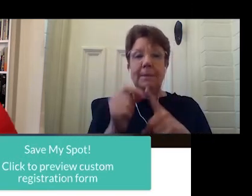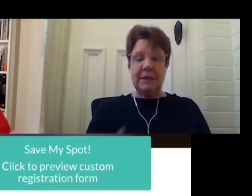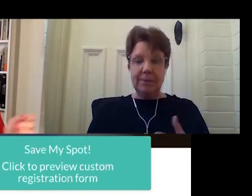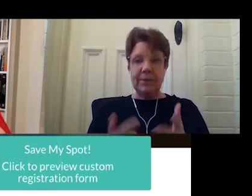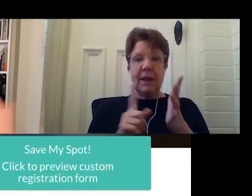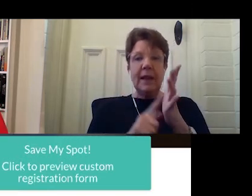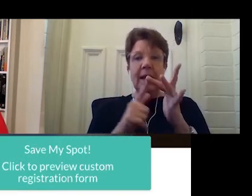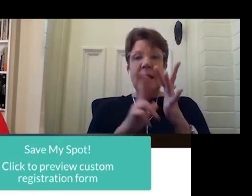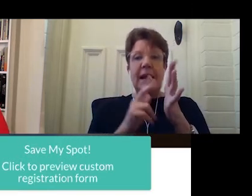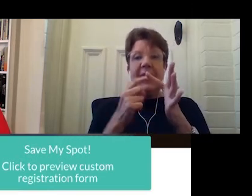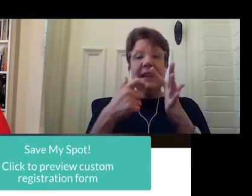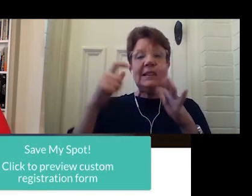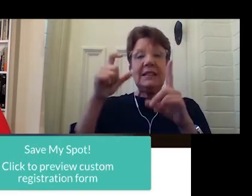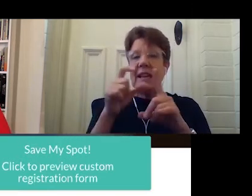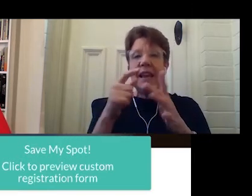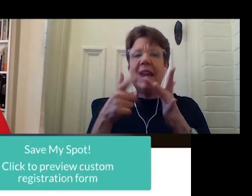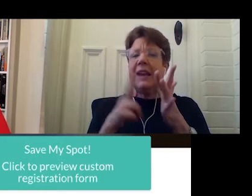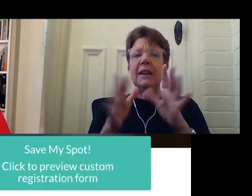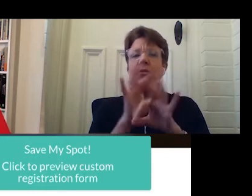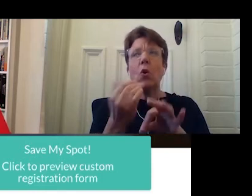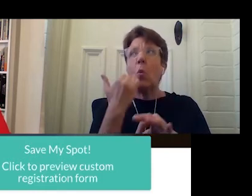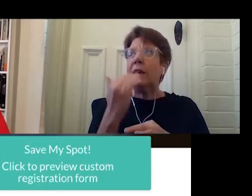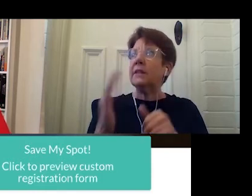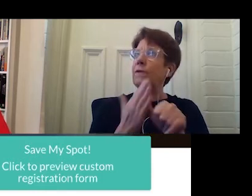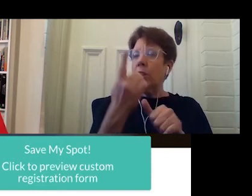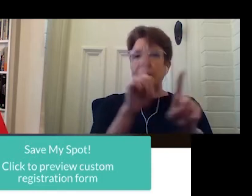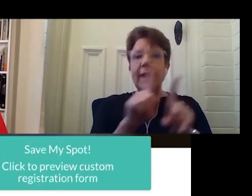people's first of cal when thinking about marketing but it can be a